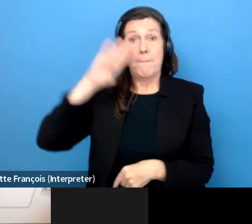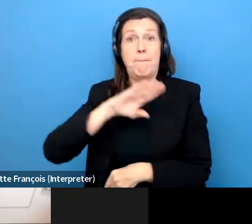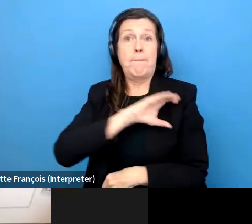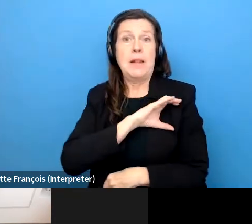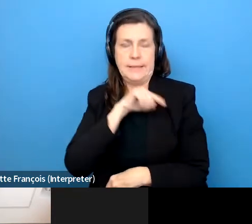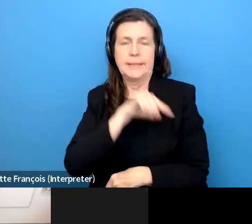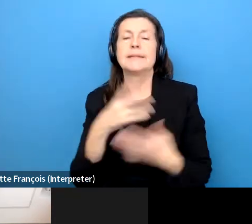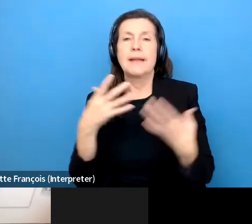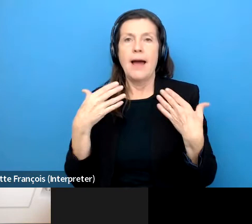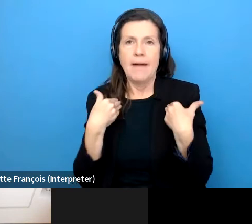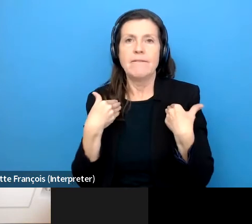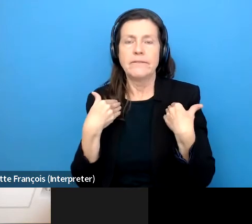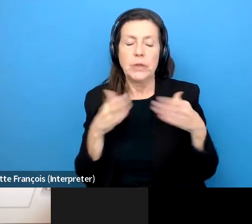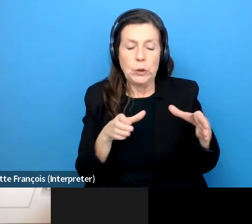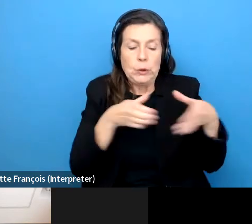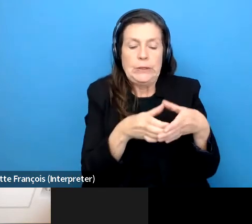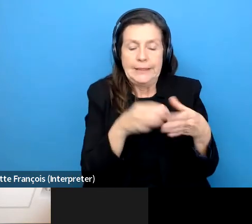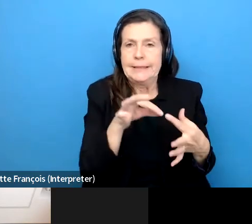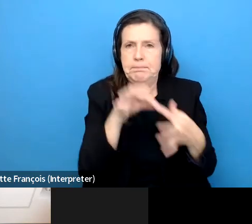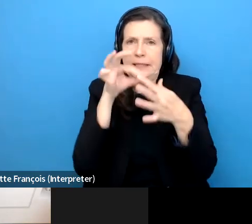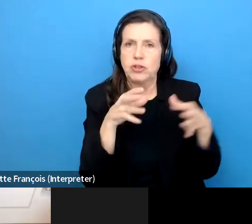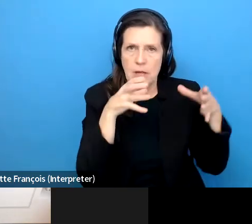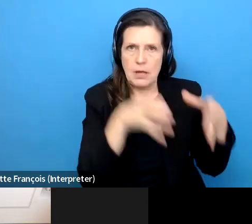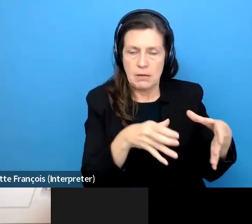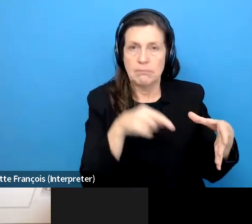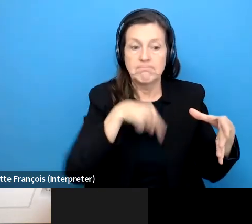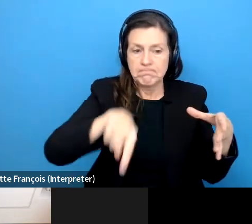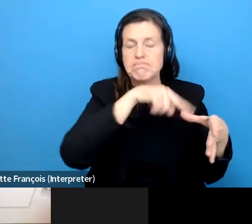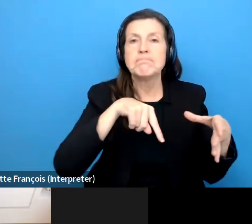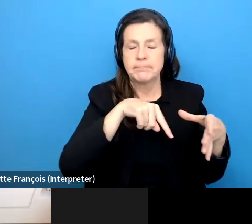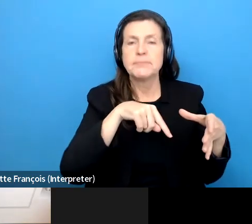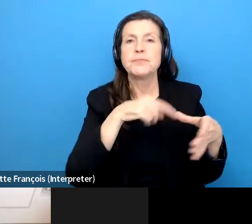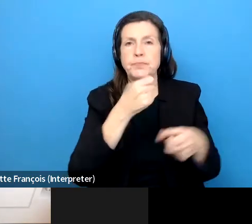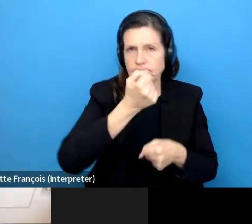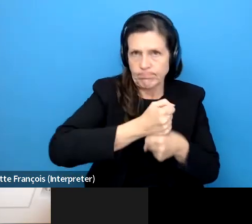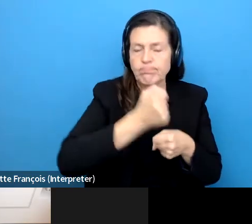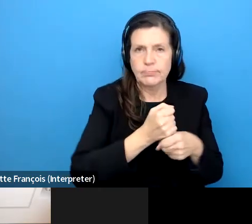they know that they have to try to find and identify